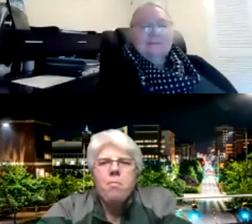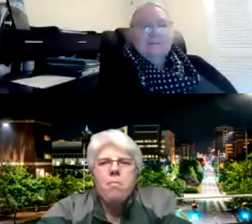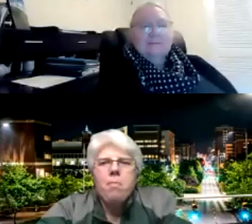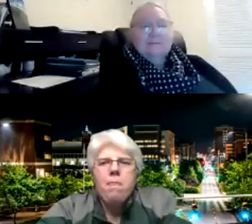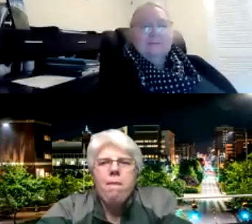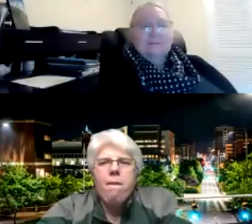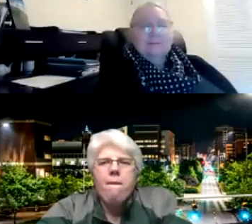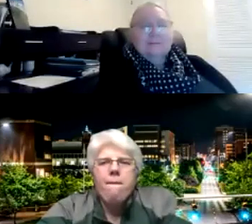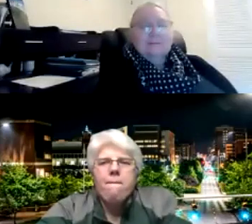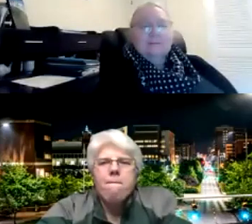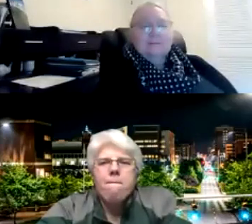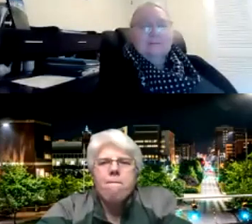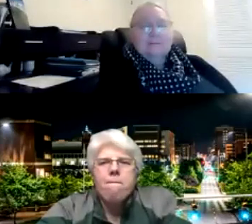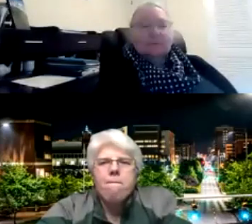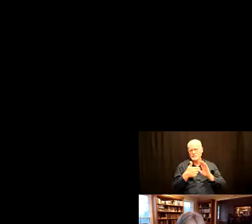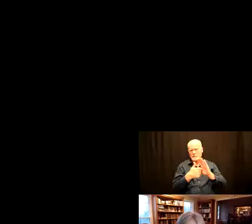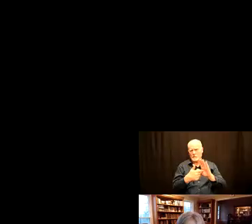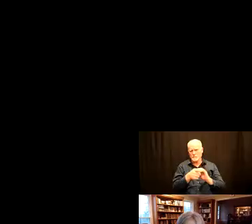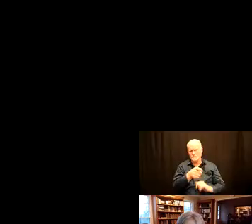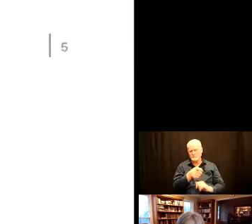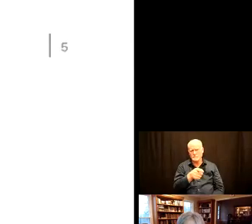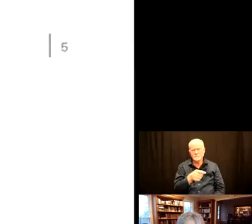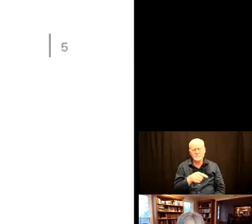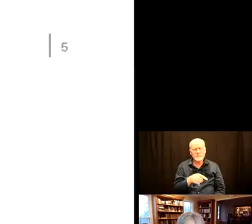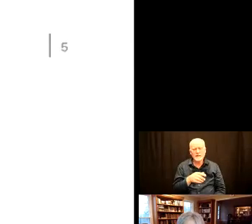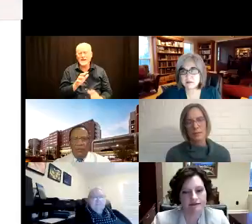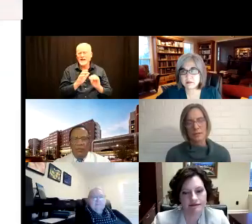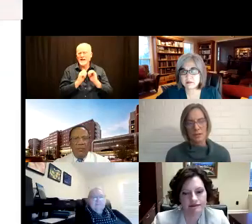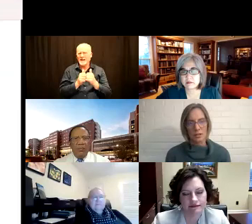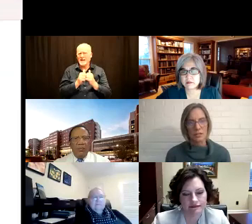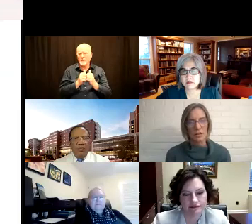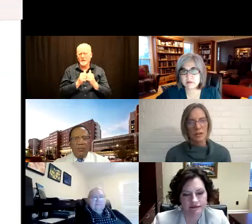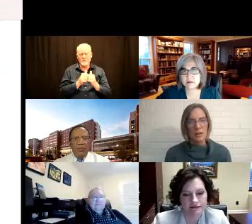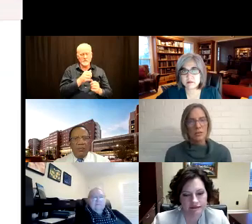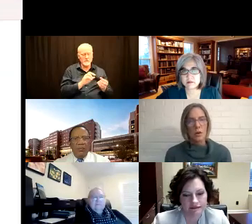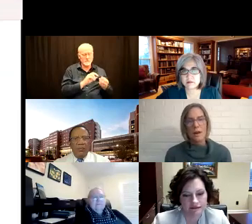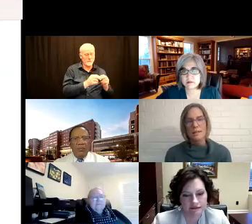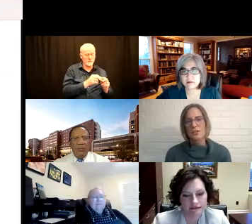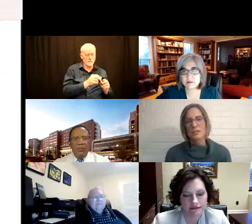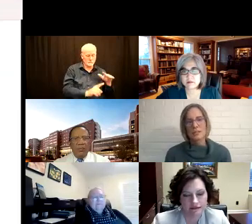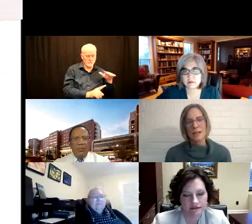took a look at to to examine how cases relate to hospitalizations so i want to take just a second